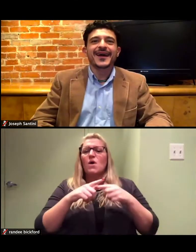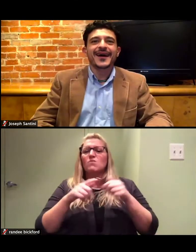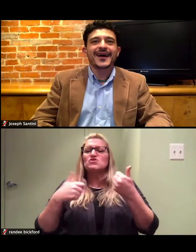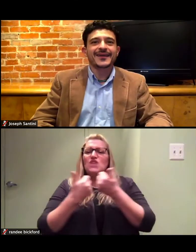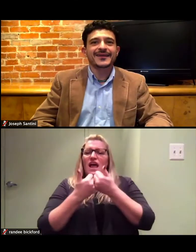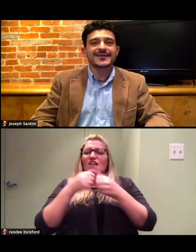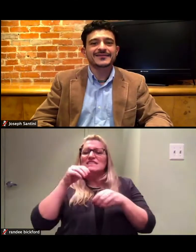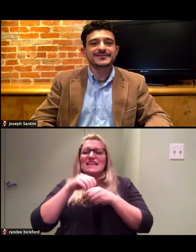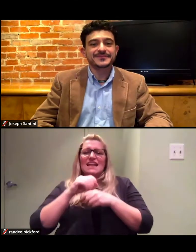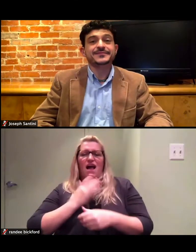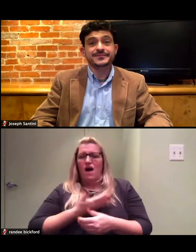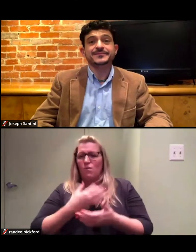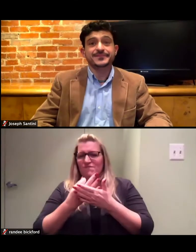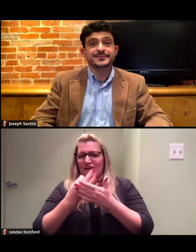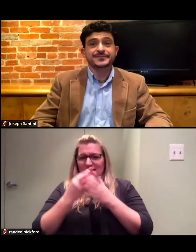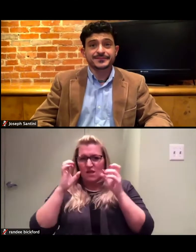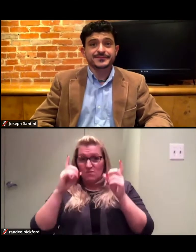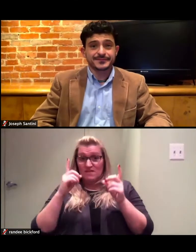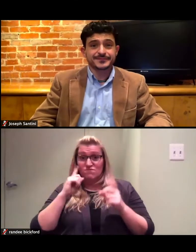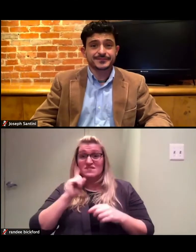Randee, do you mind expanding a little bit about the other slide?